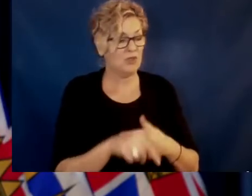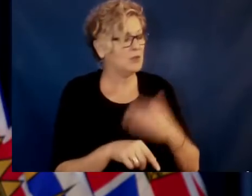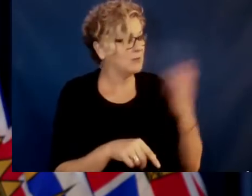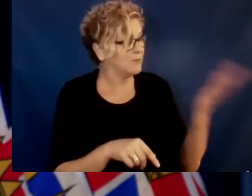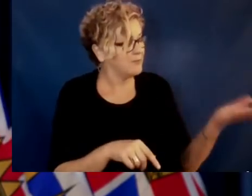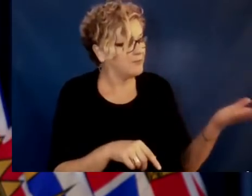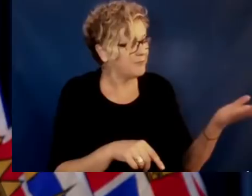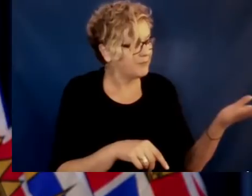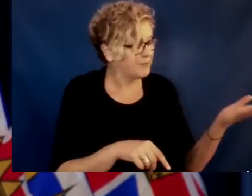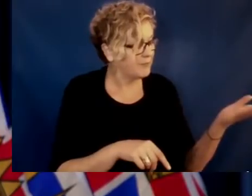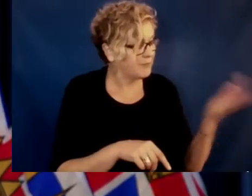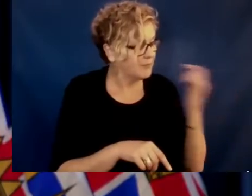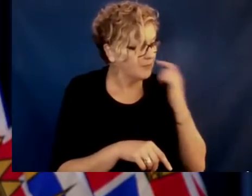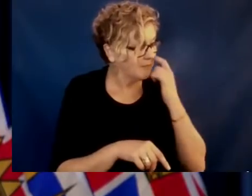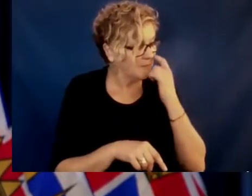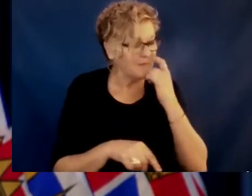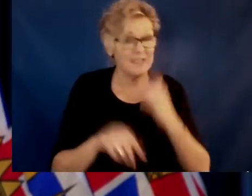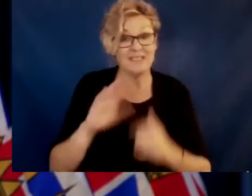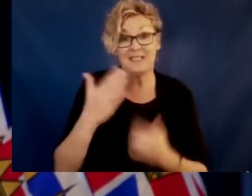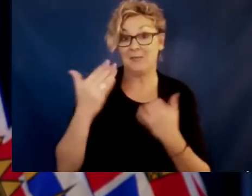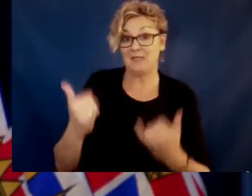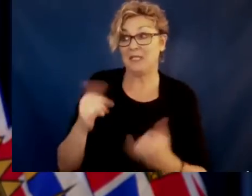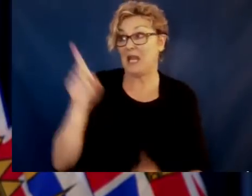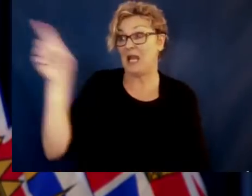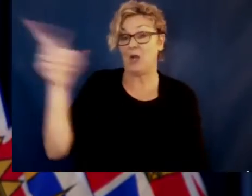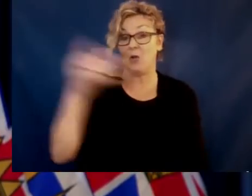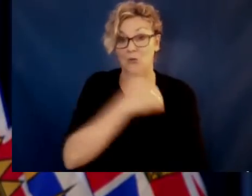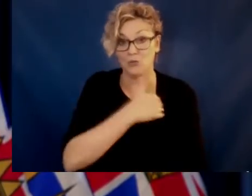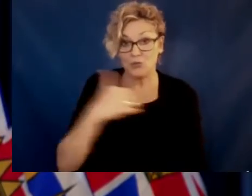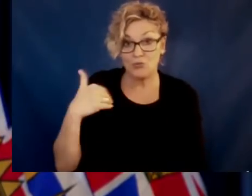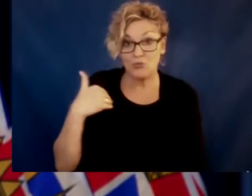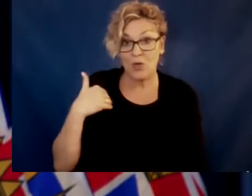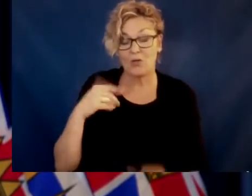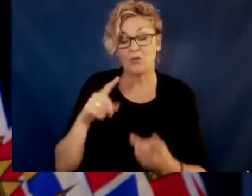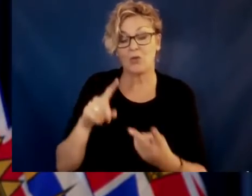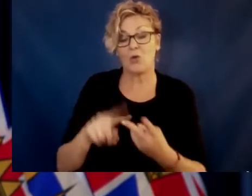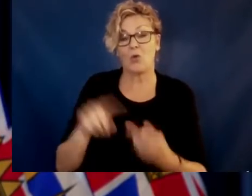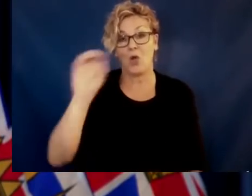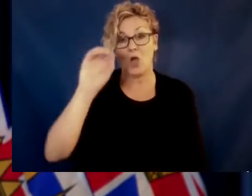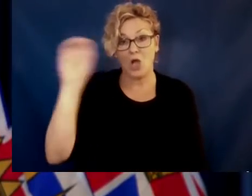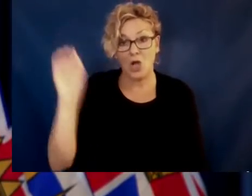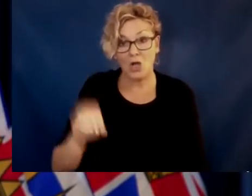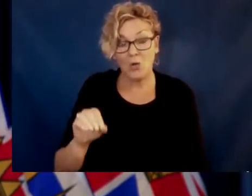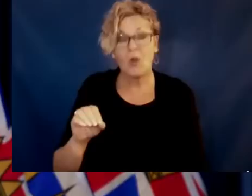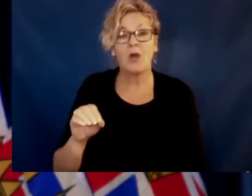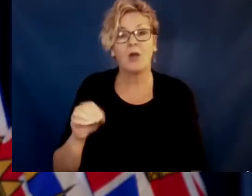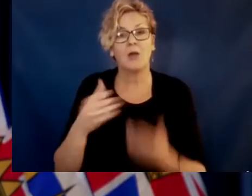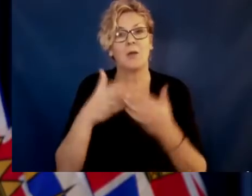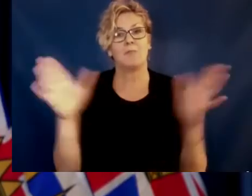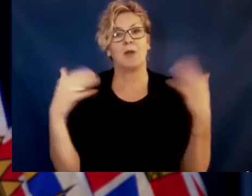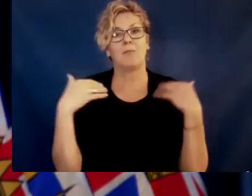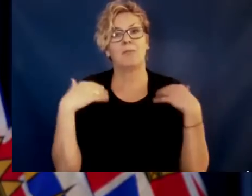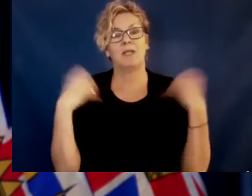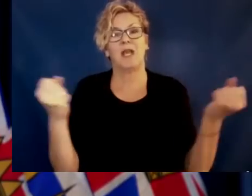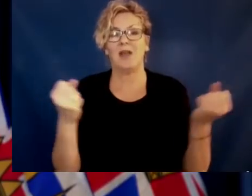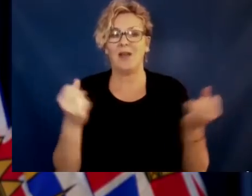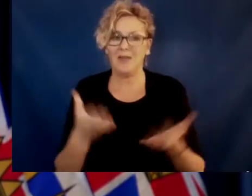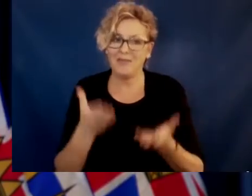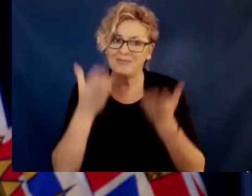parents in their four hard hardest hit regions, not to send their kids trick or treating.